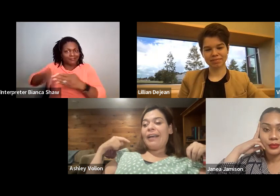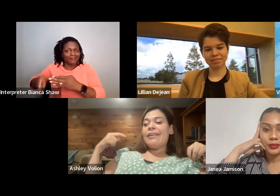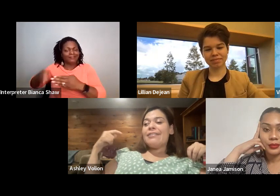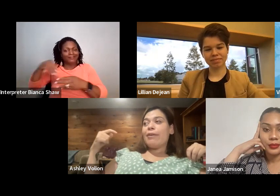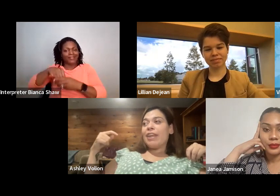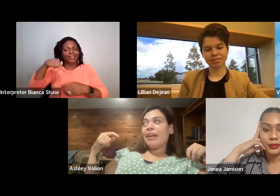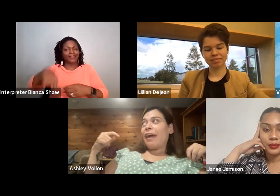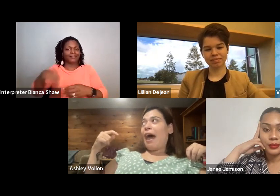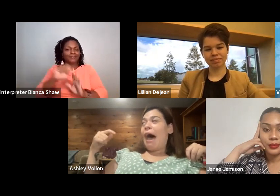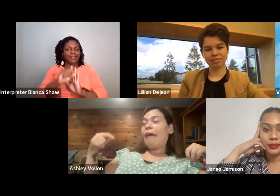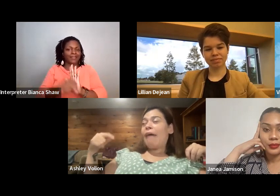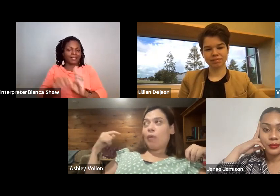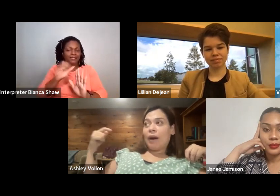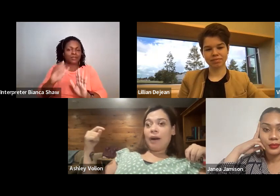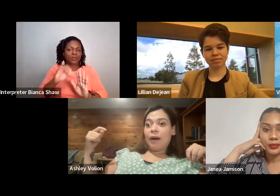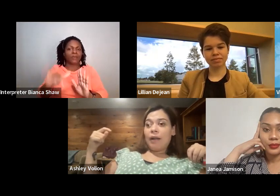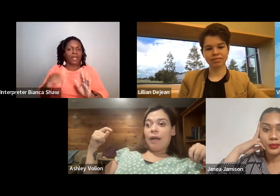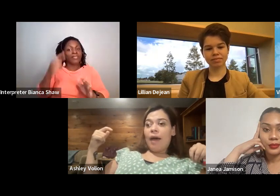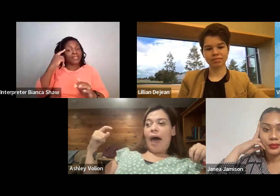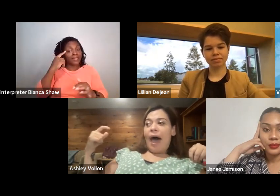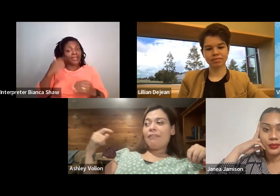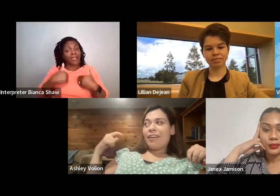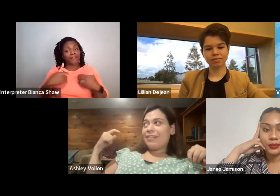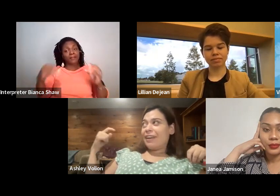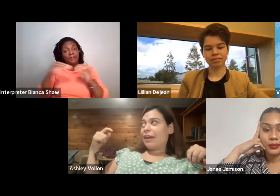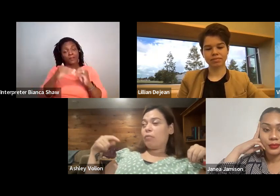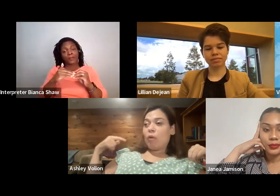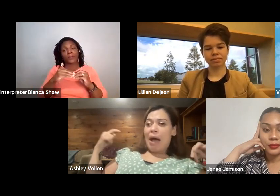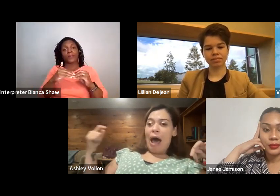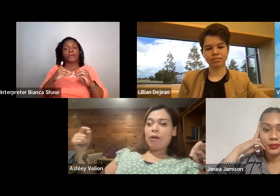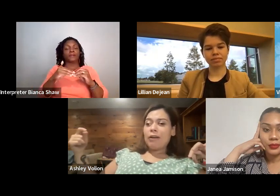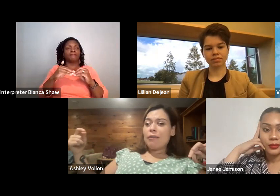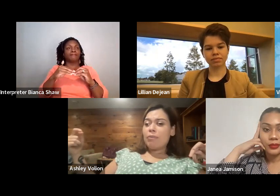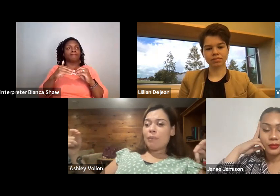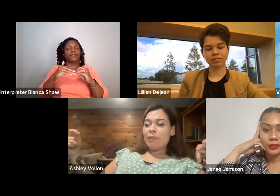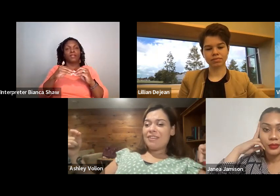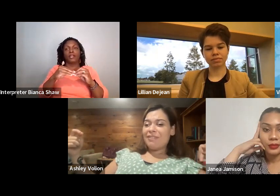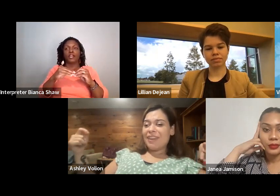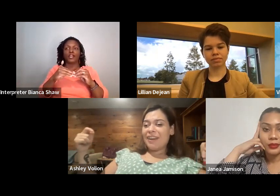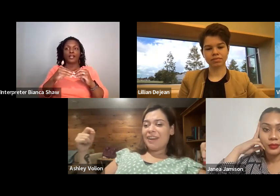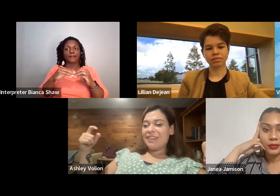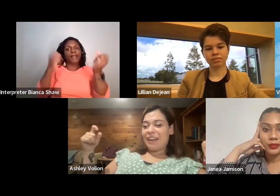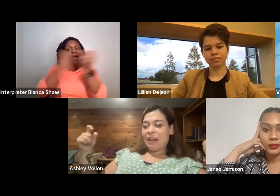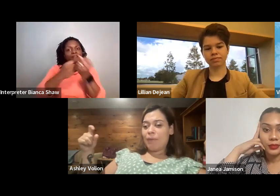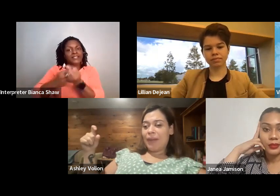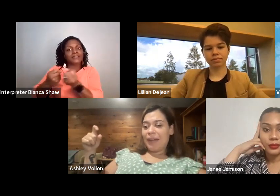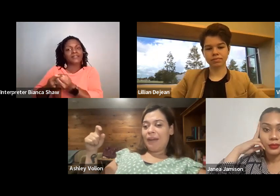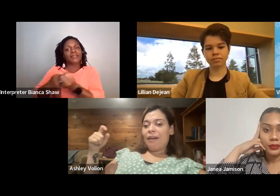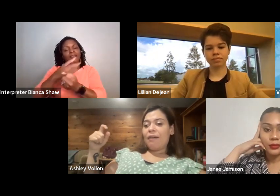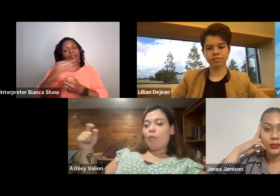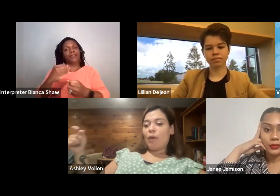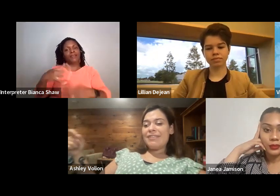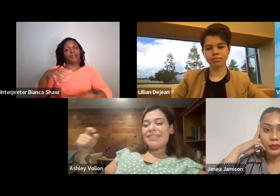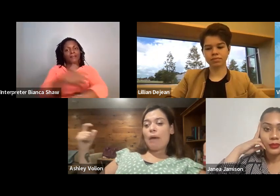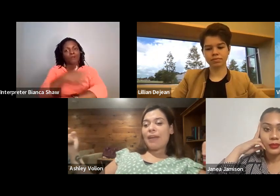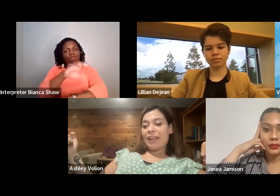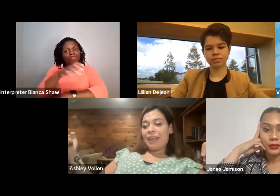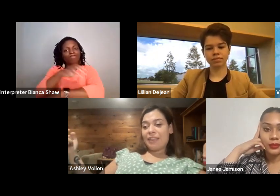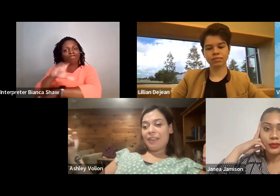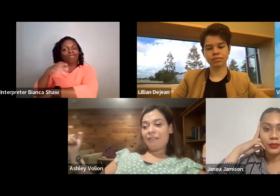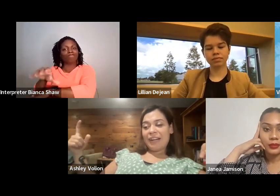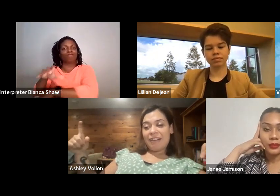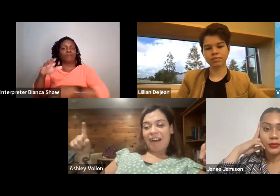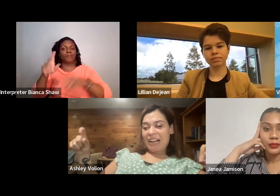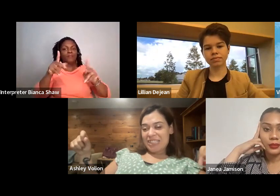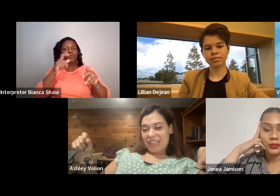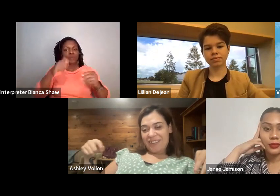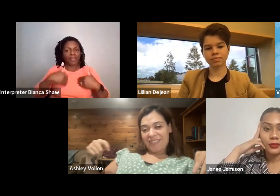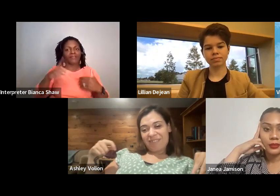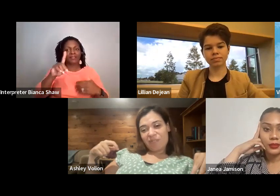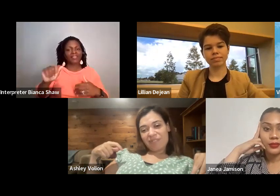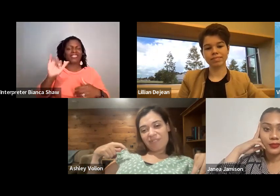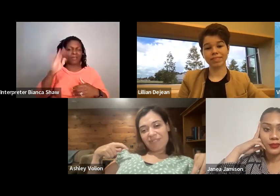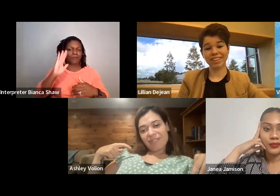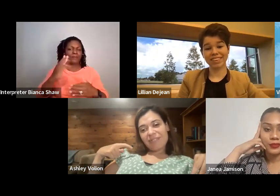So I think how advocates again more power of people with disabilities. that's gonna be one step in the right direction.